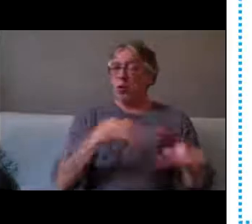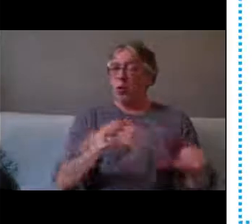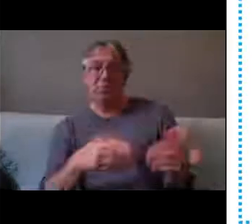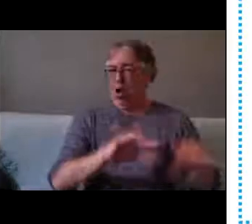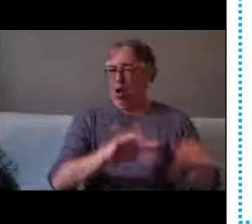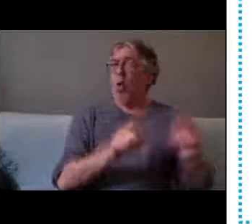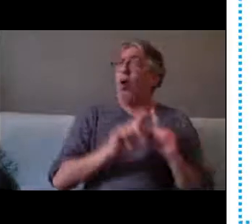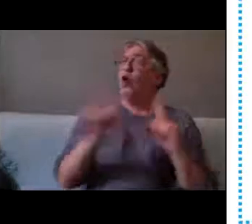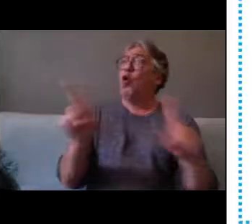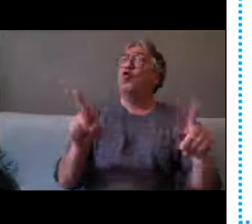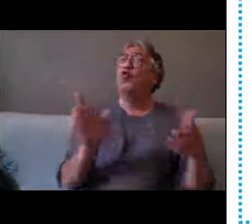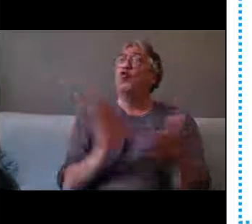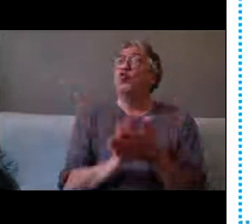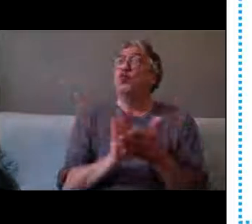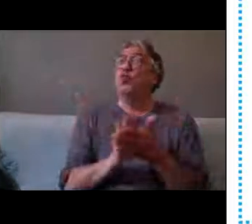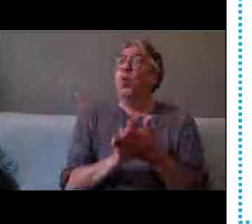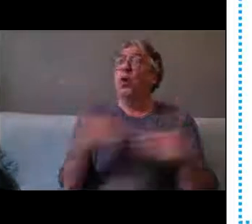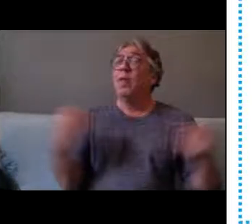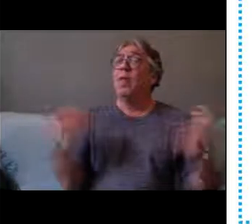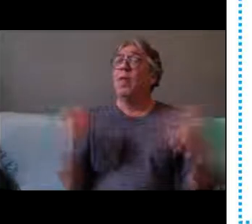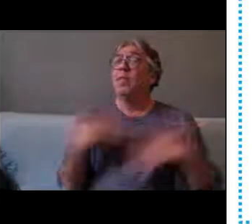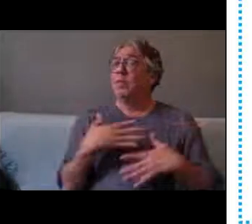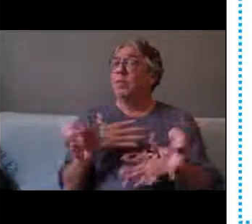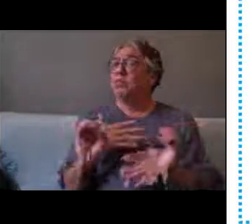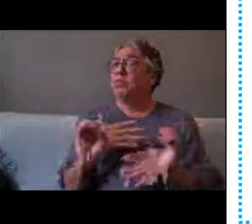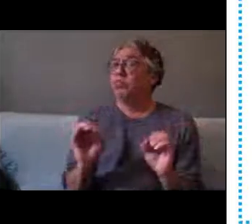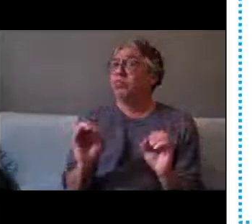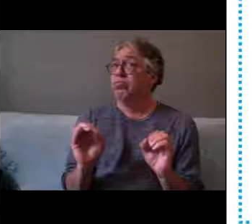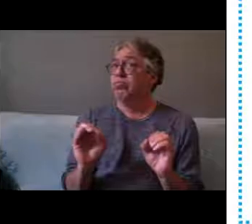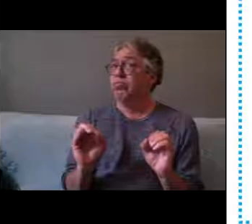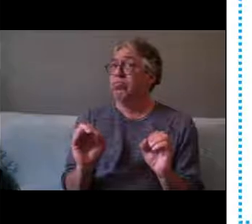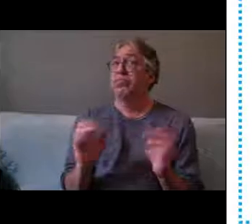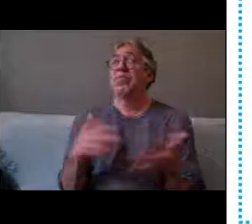We create awareness around disability and special education needs.